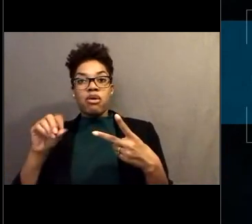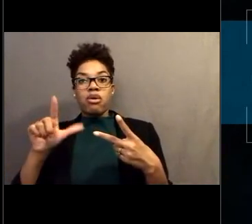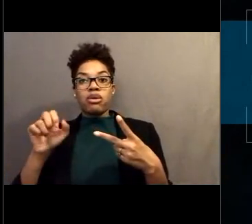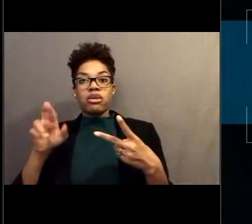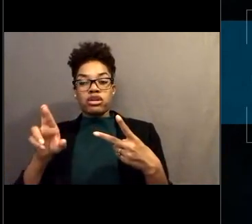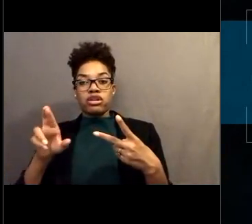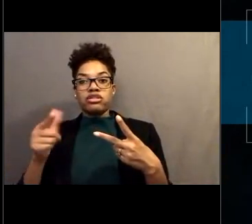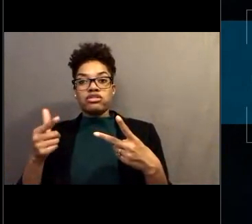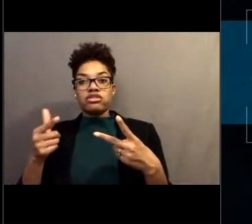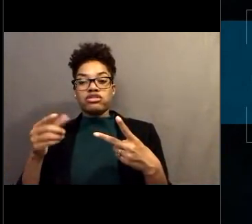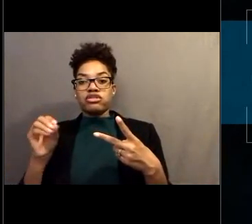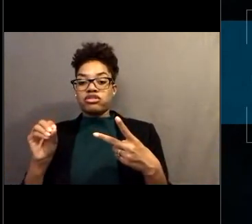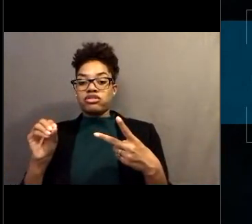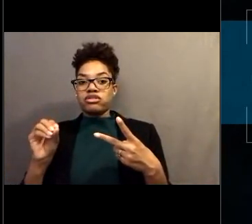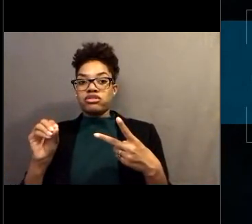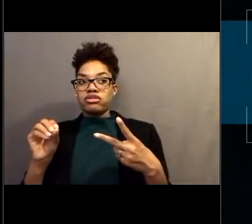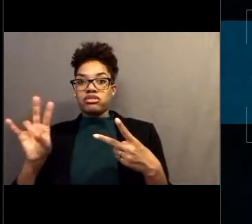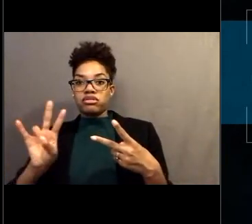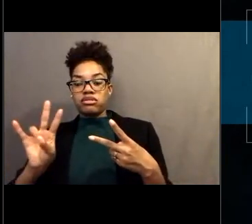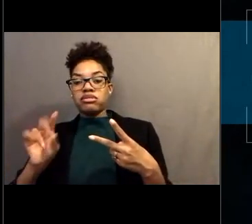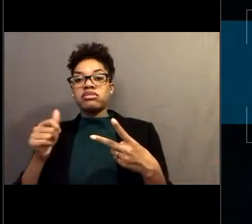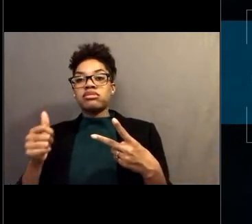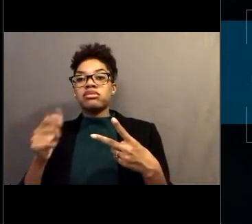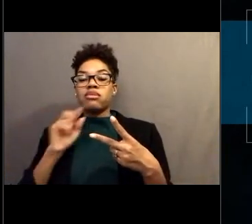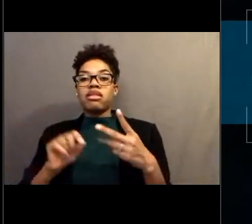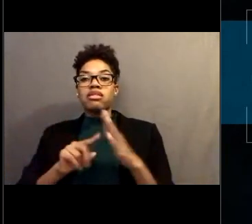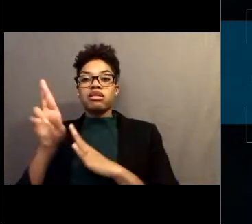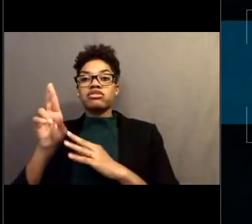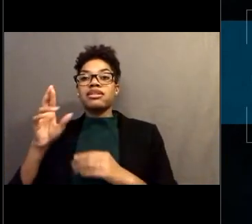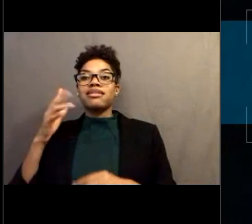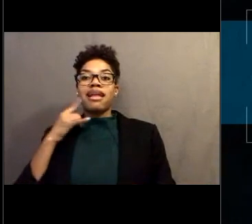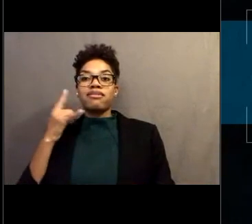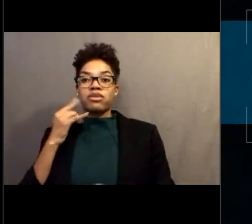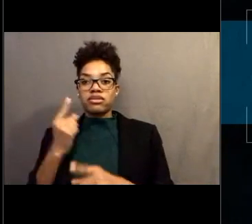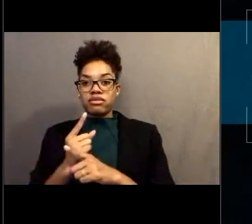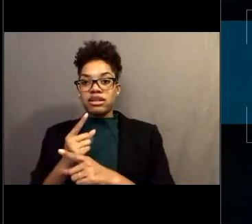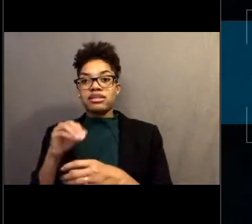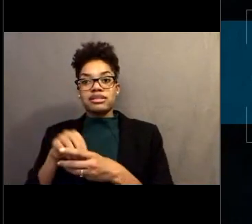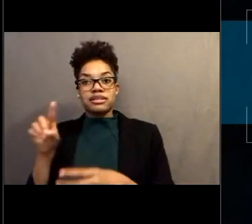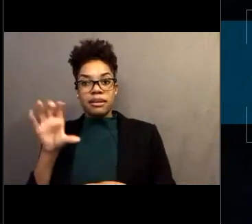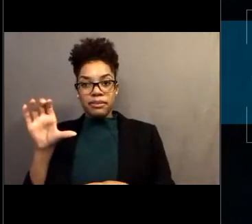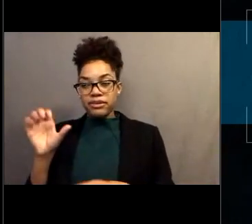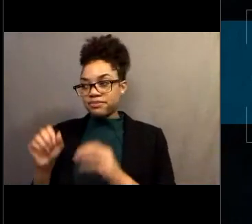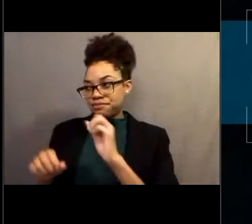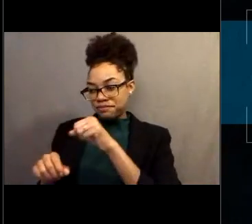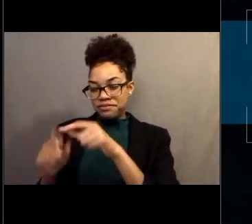from Vandenberg in California December. Yep, yep. So that was.